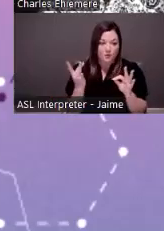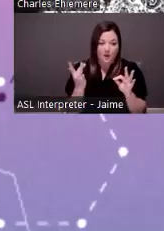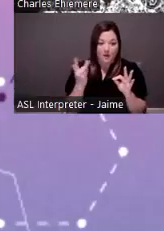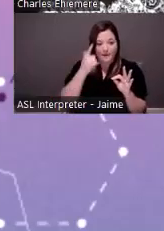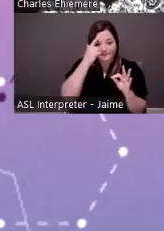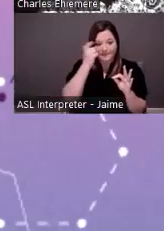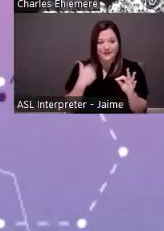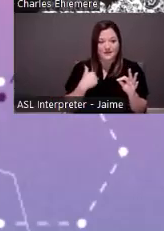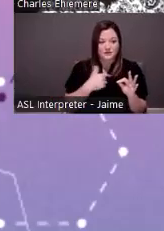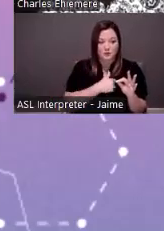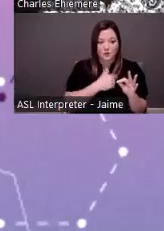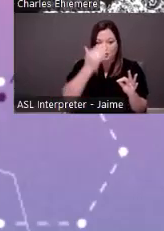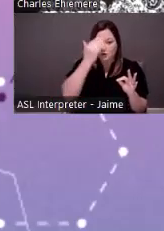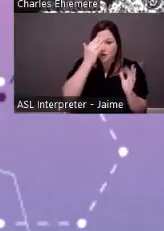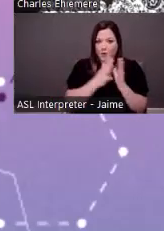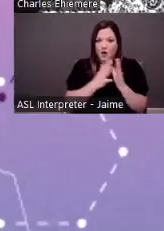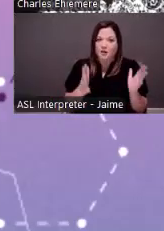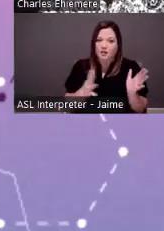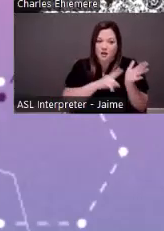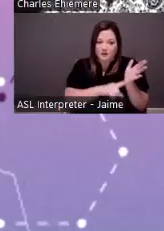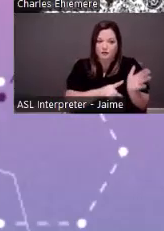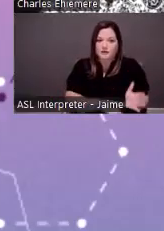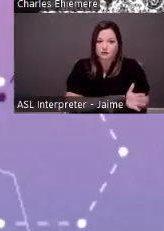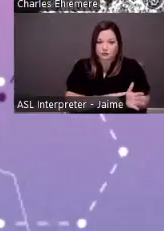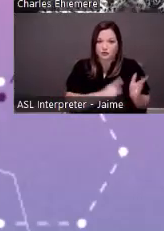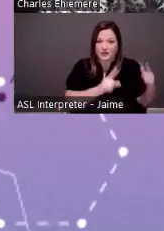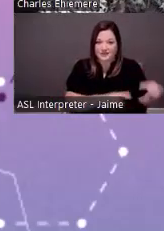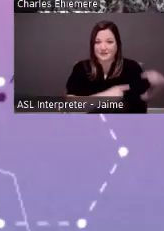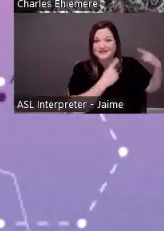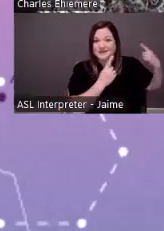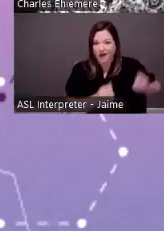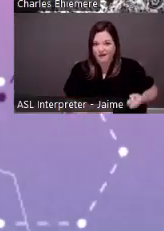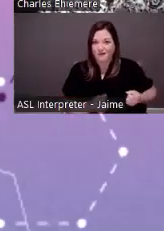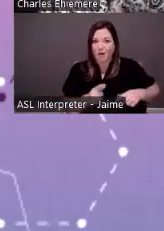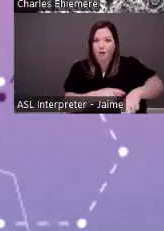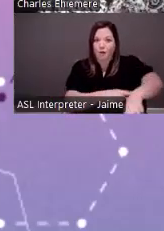has been done over time, and what we are doing here